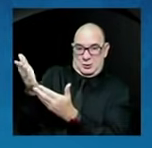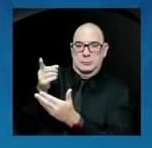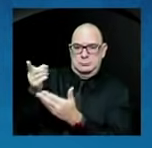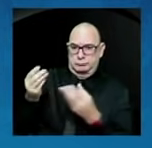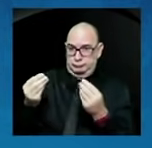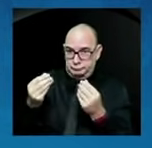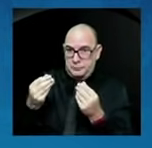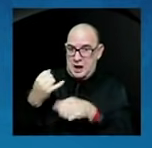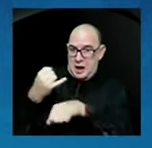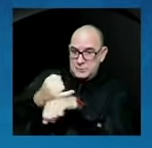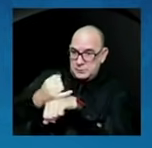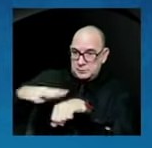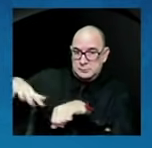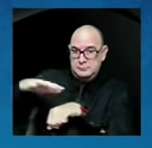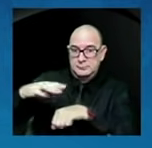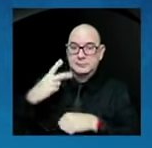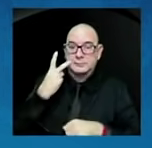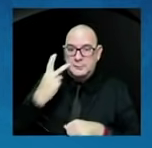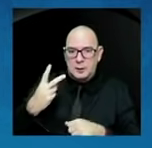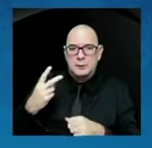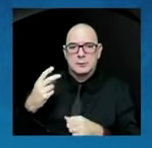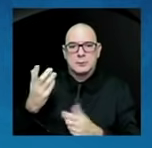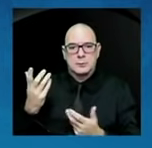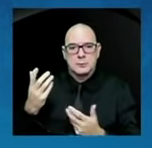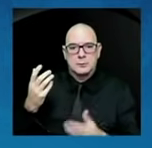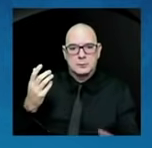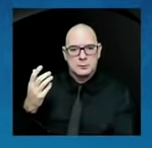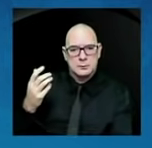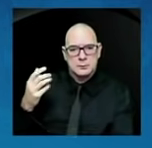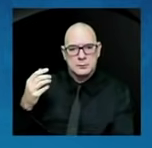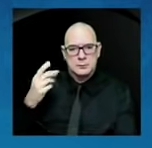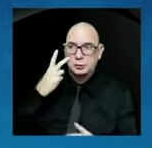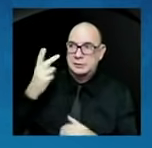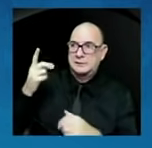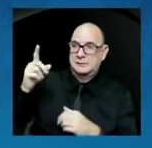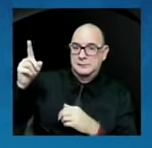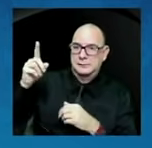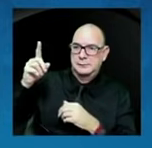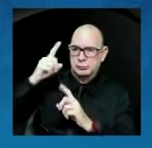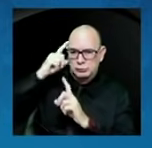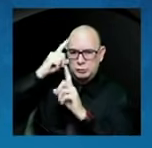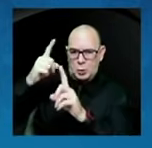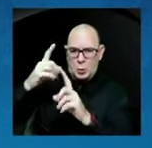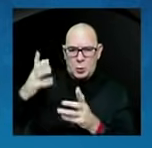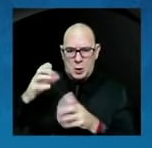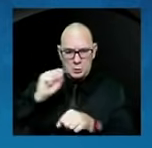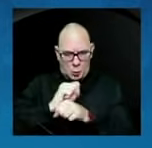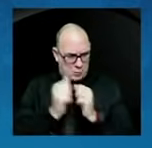WHEN I WAS ONHAT CAMIDENT THE SATELLITE MISSION, STUDENTS